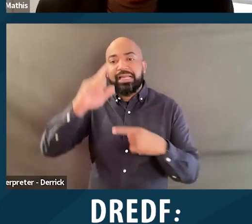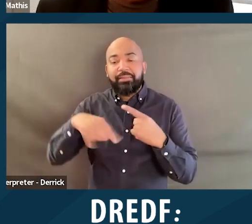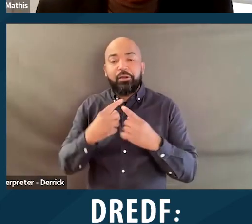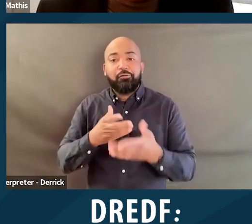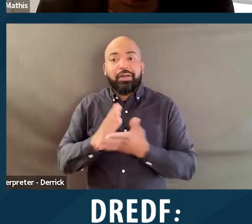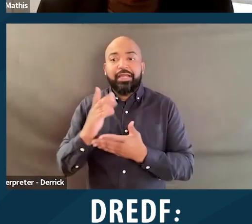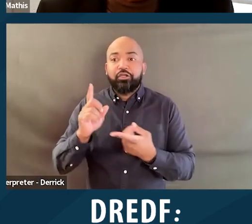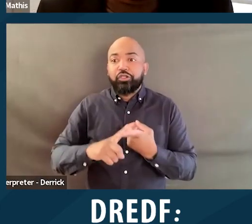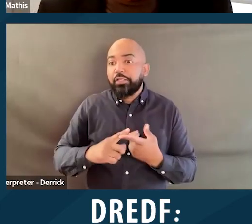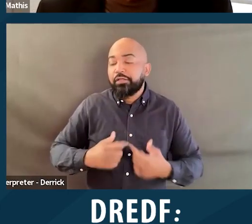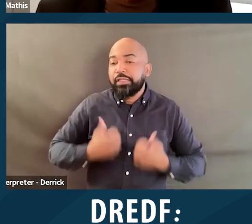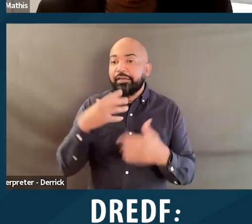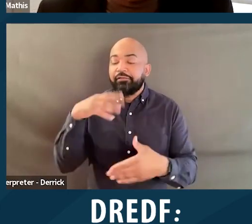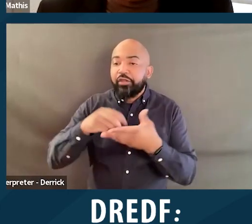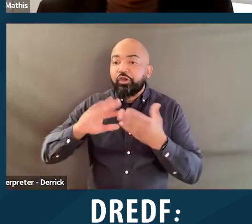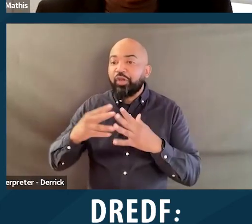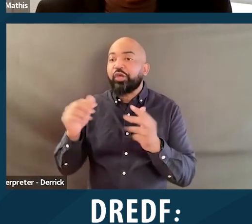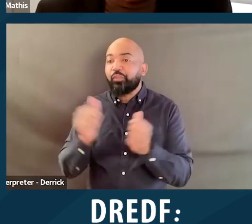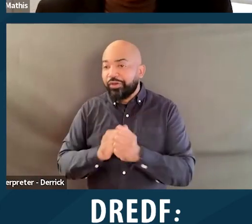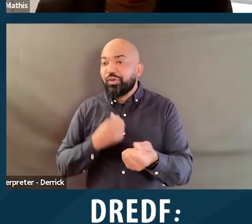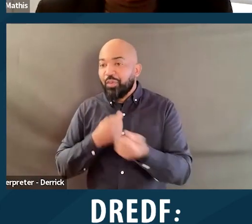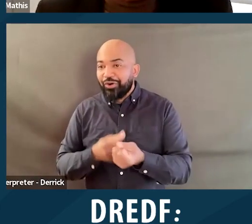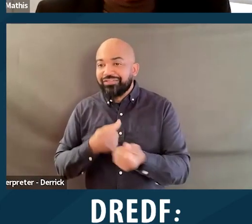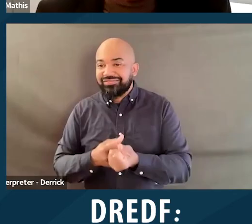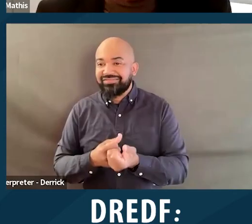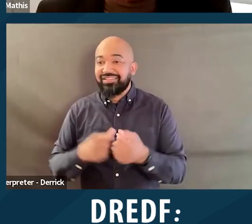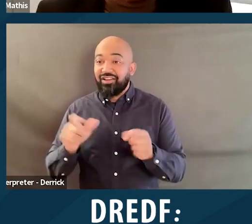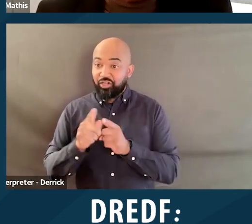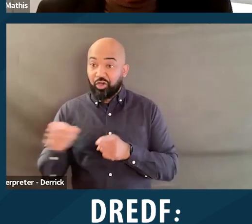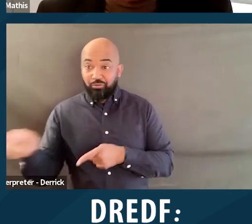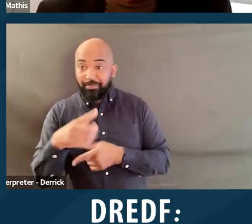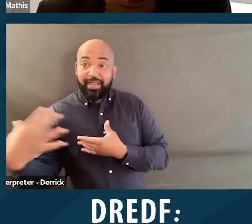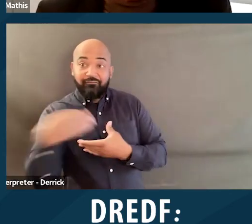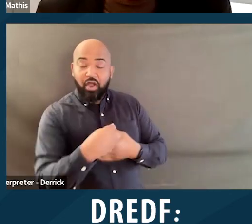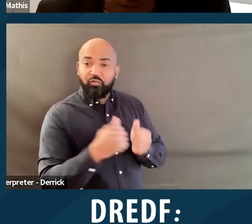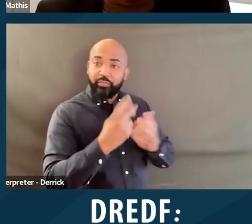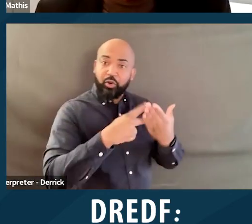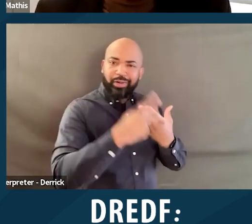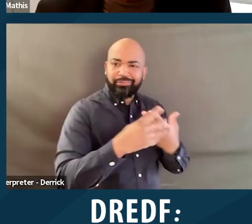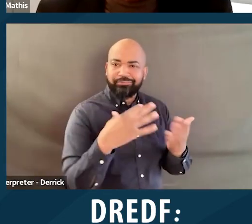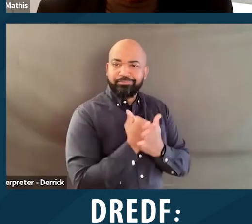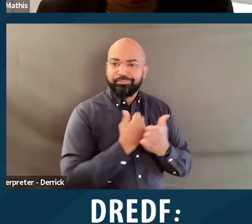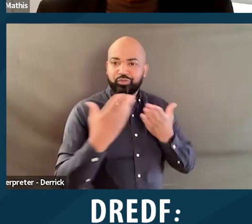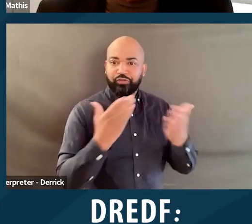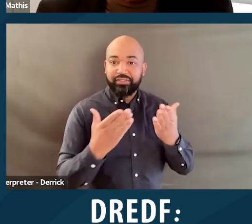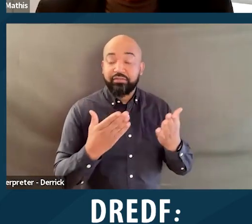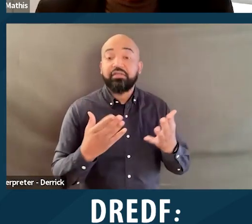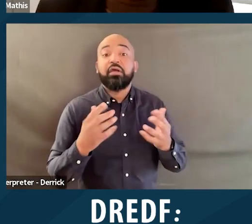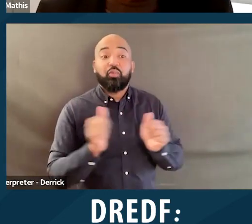and take for granted the right to live in the community with supports and the right to